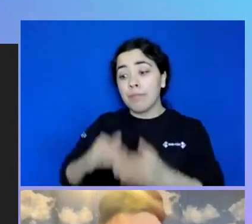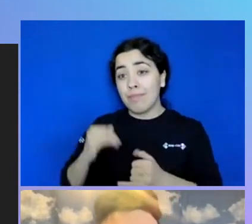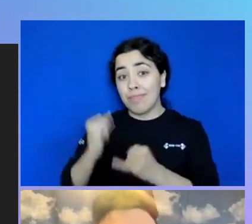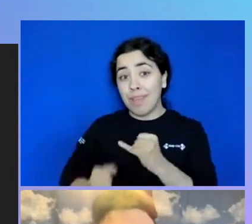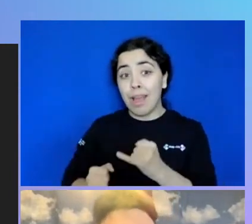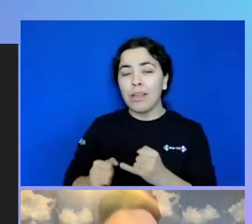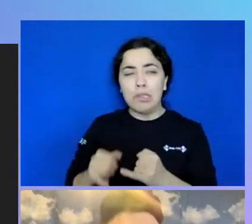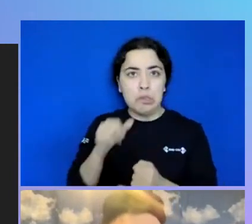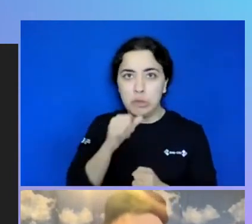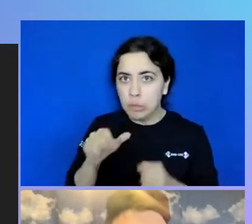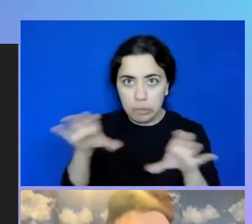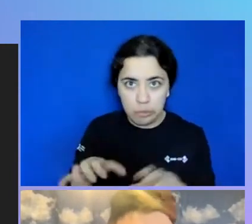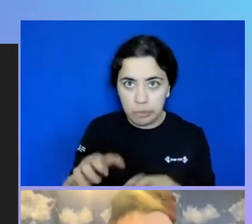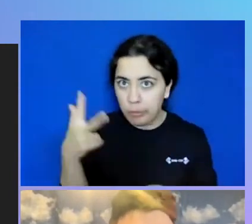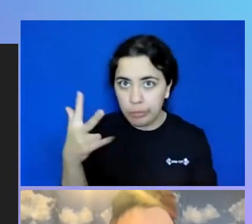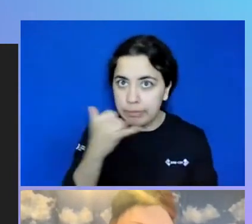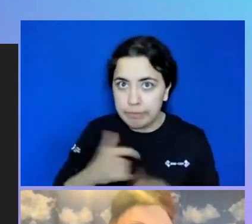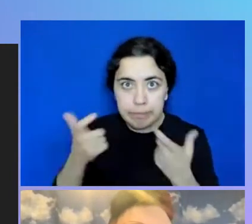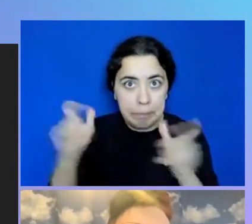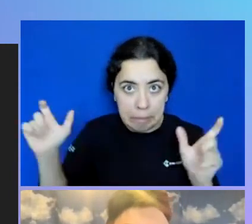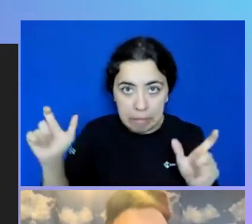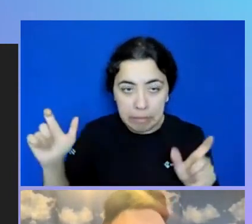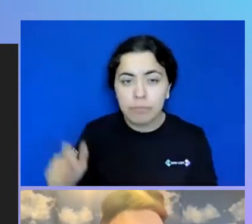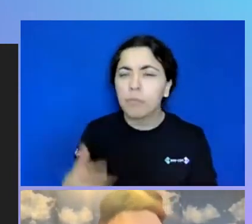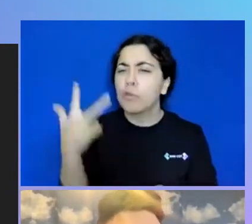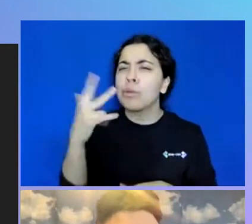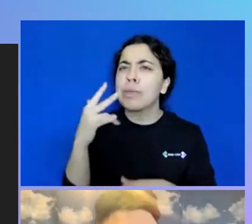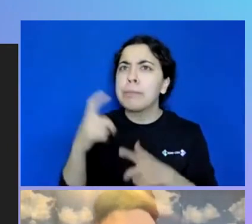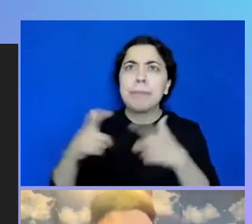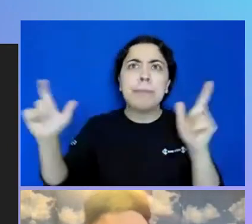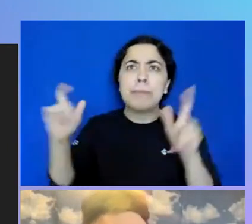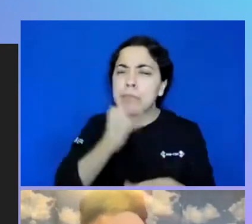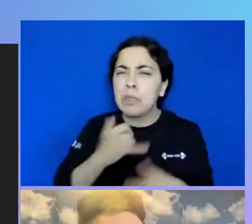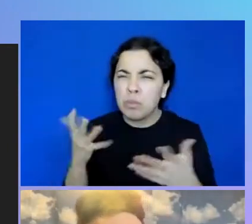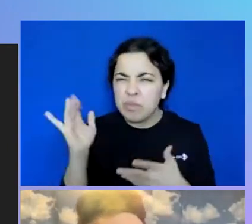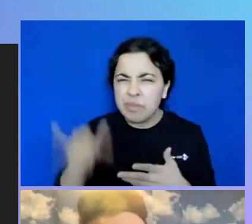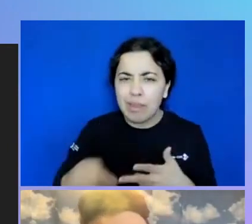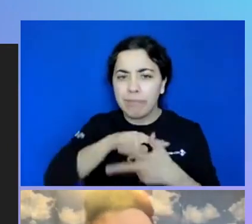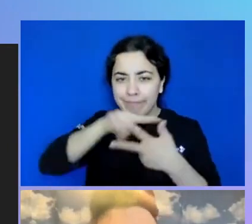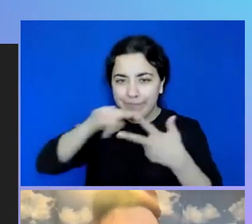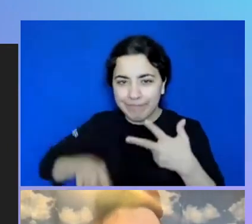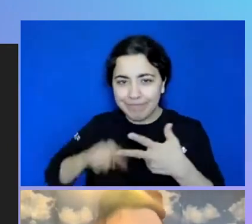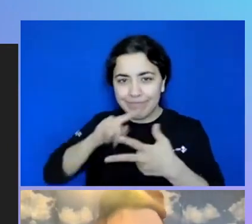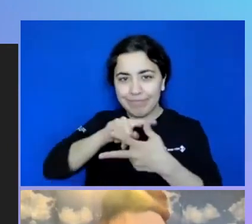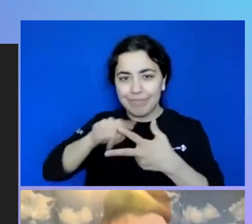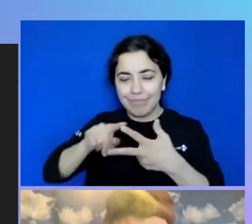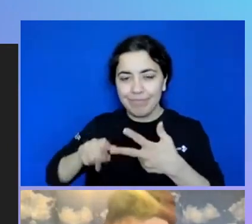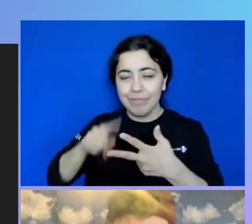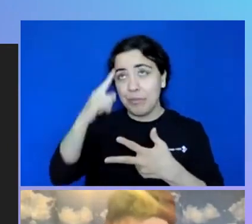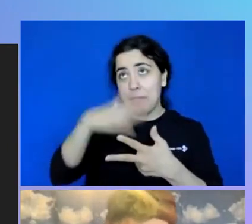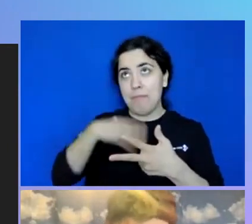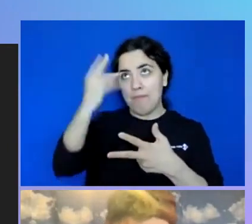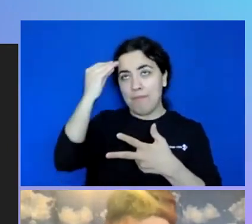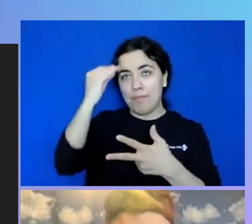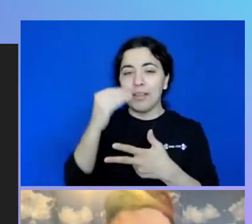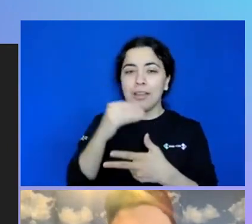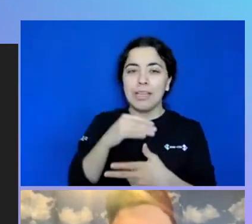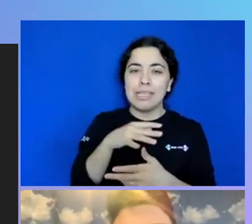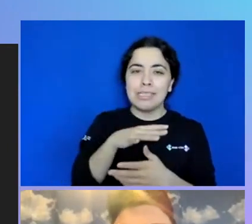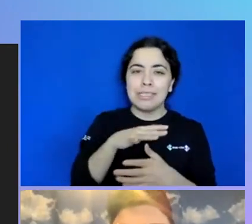three mistakes. And this is according to me. It may not represent or indicate all mistakes minor, moderate,